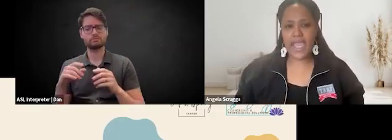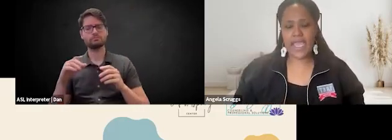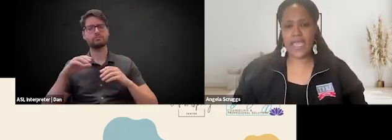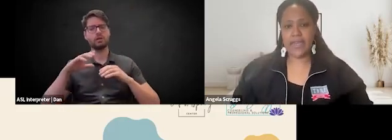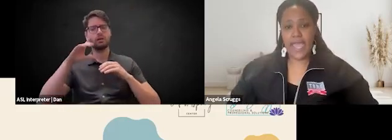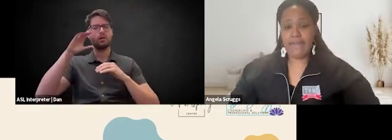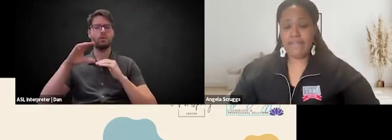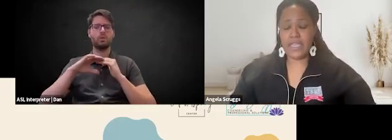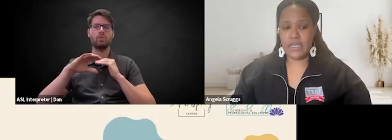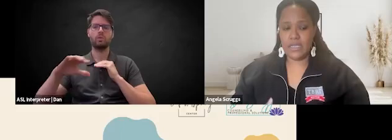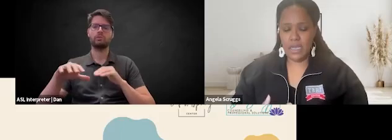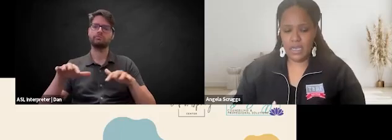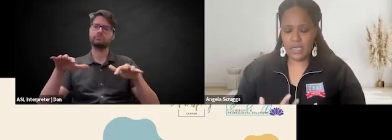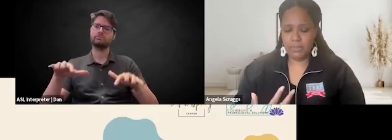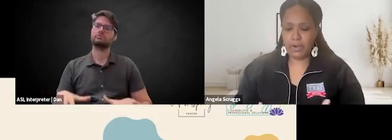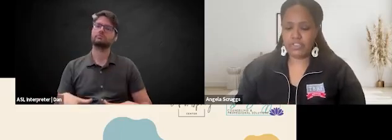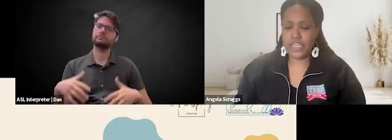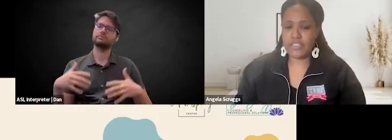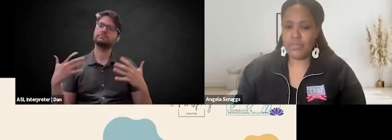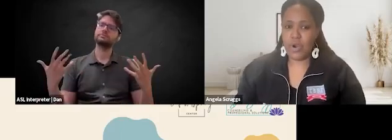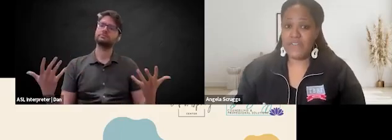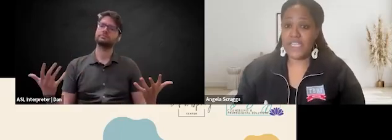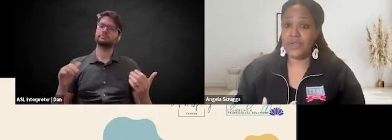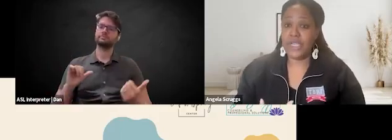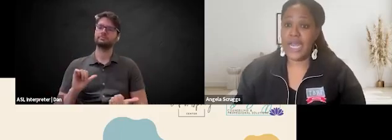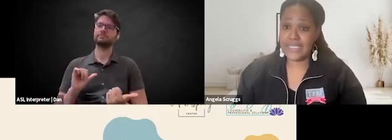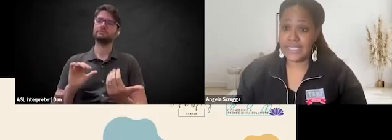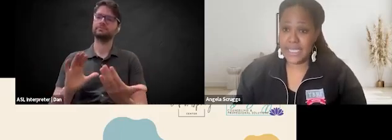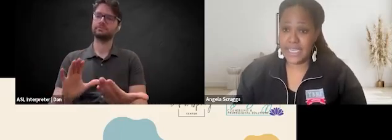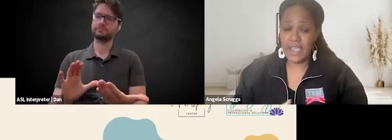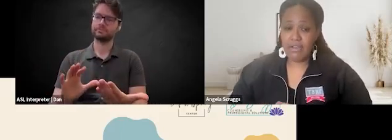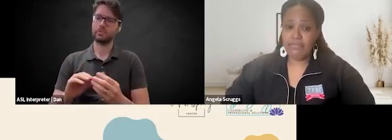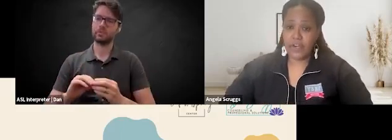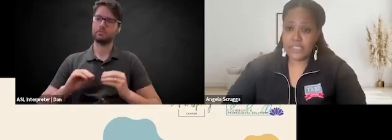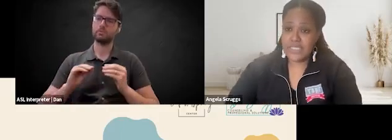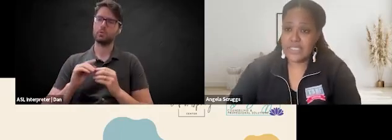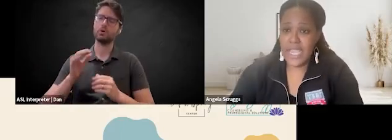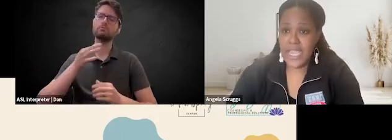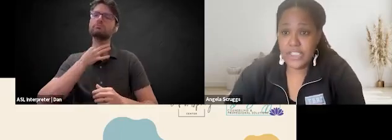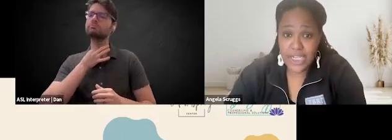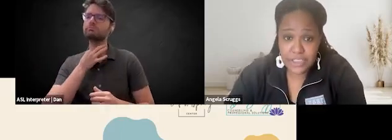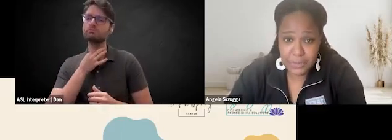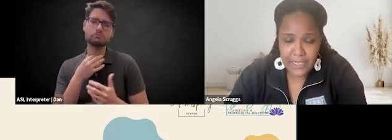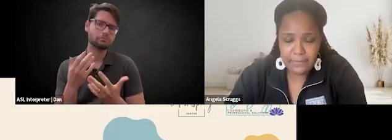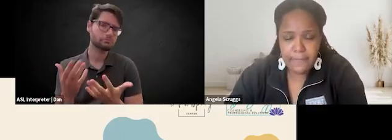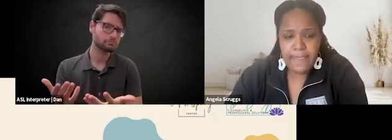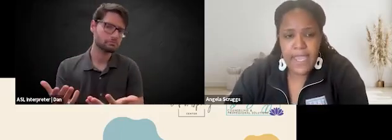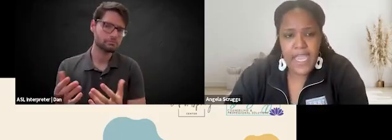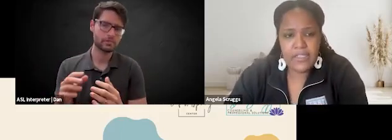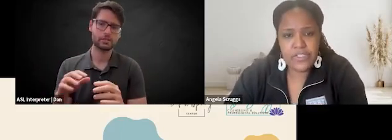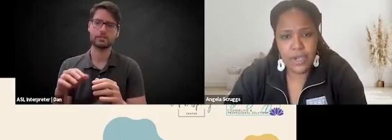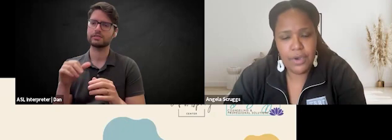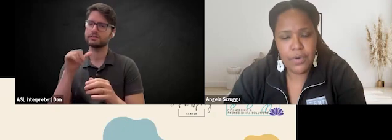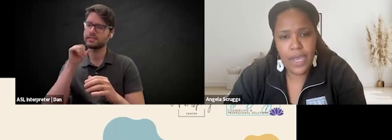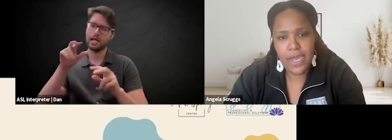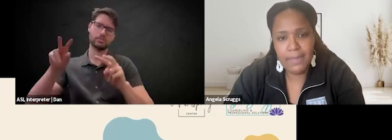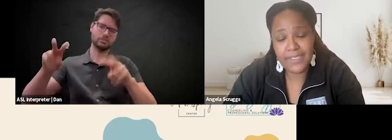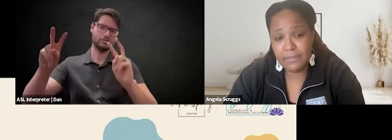and having, an approach that is more of a curiosity, versus a judgment. And so, um...